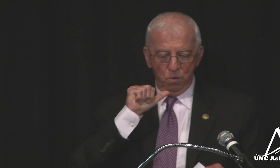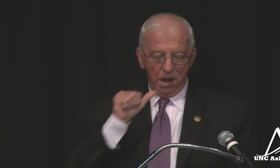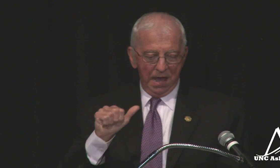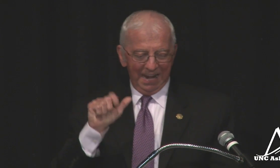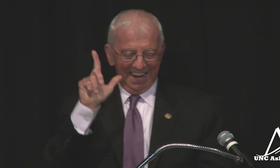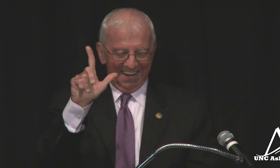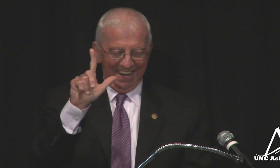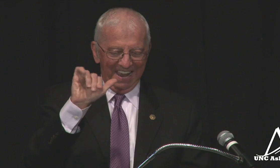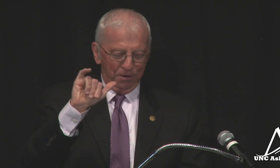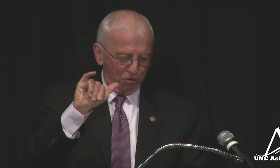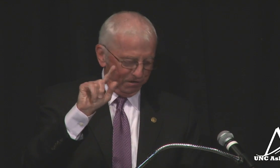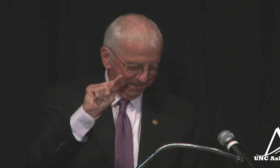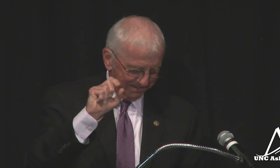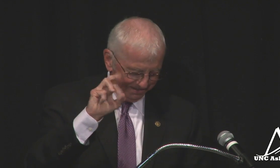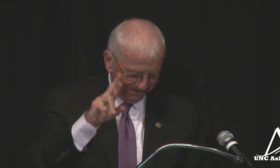Do not litter.